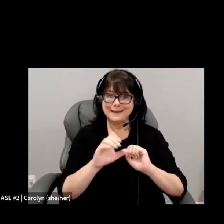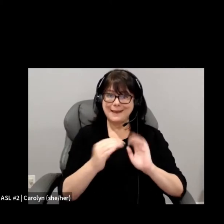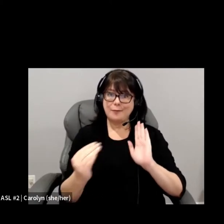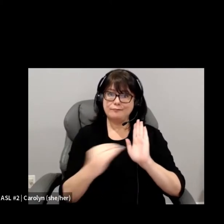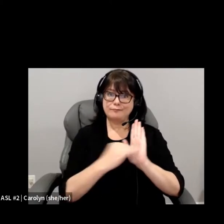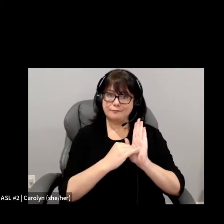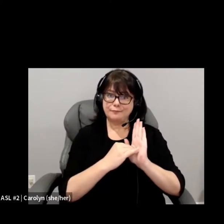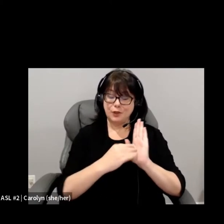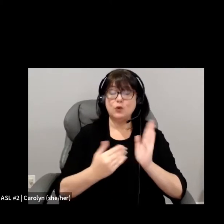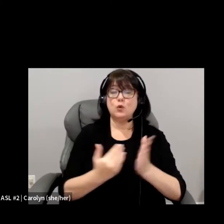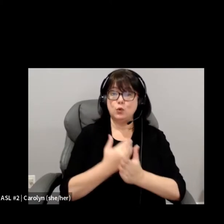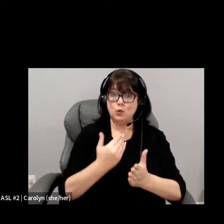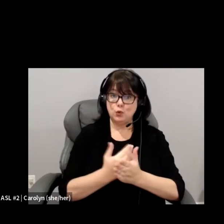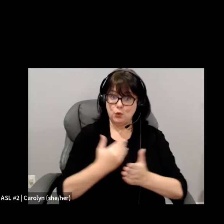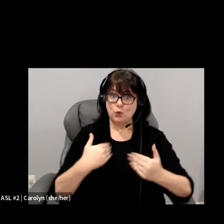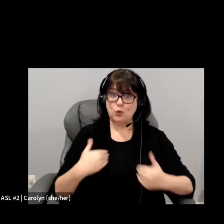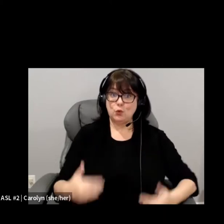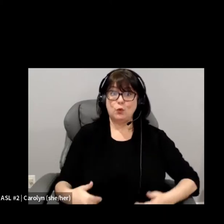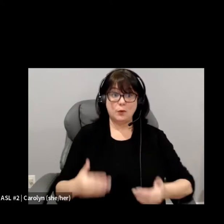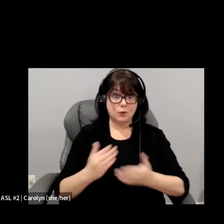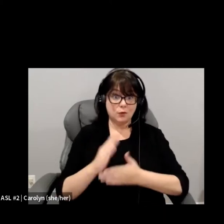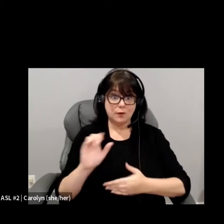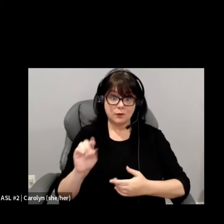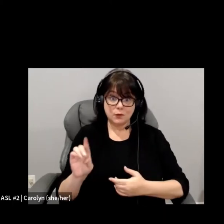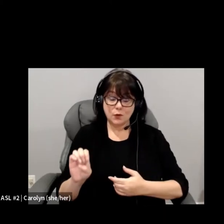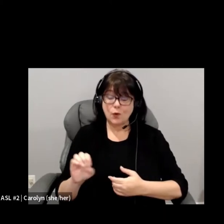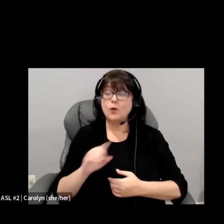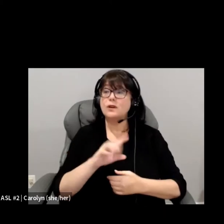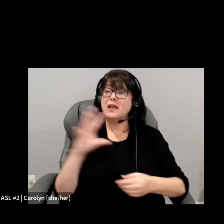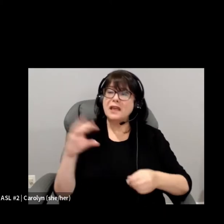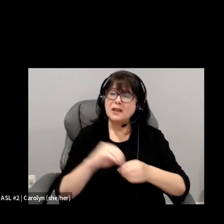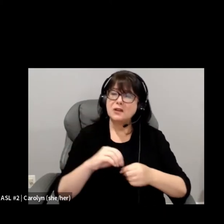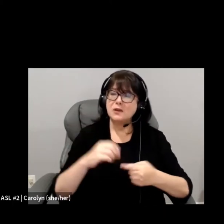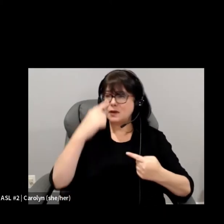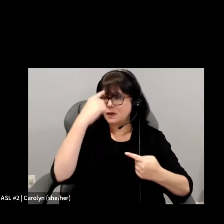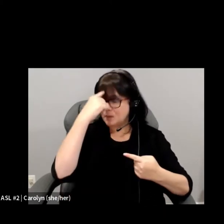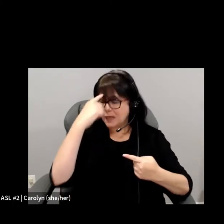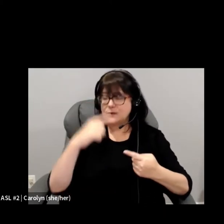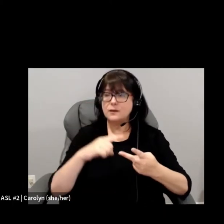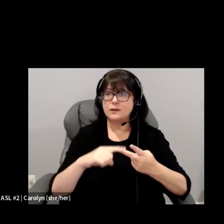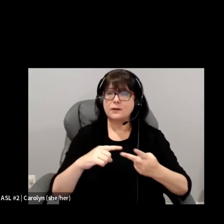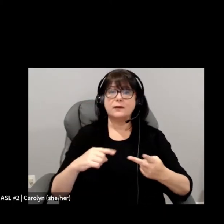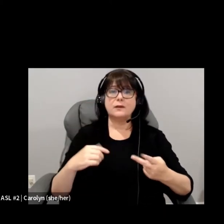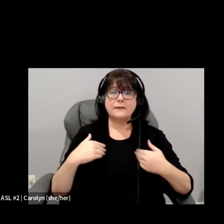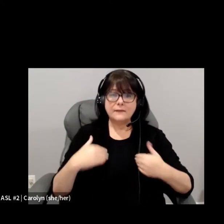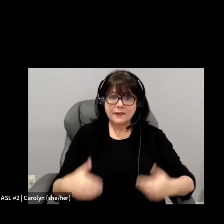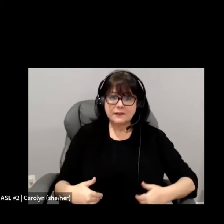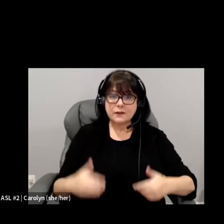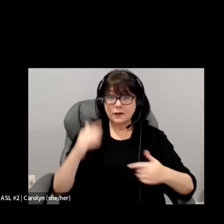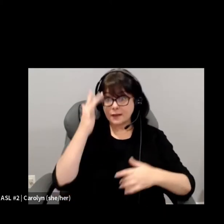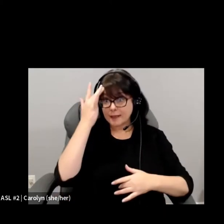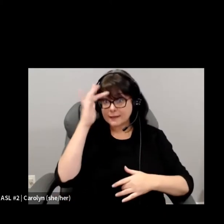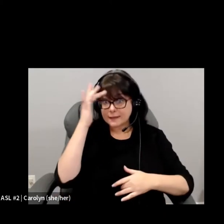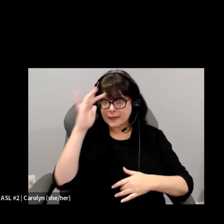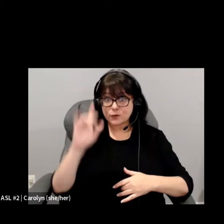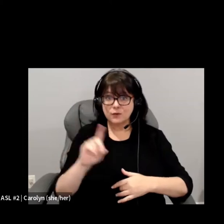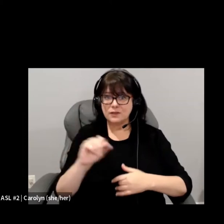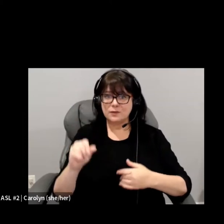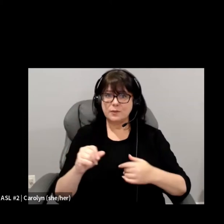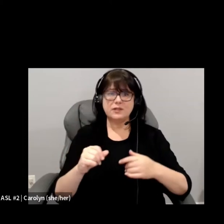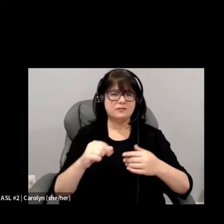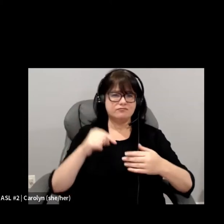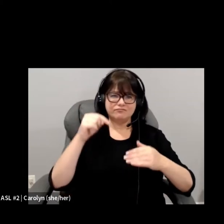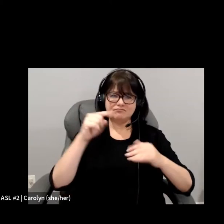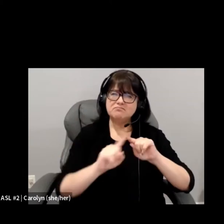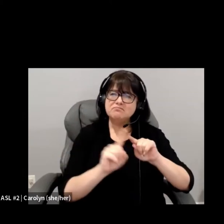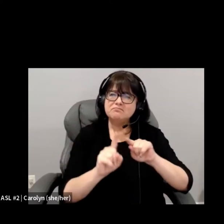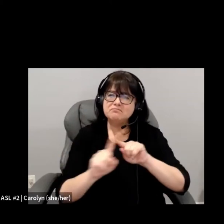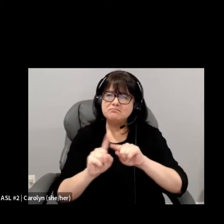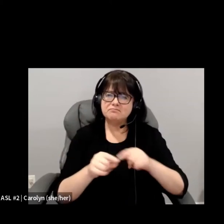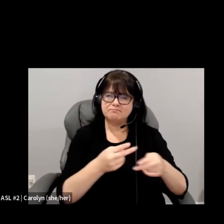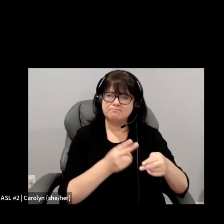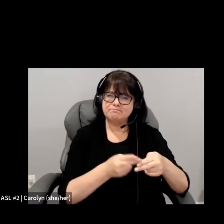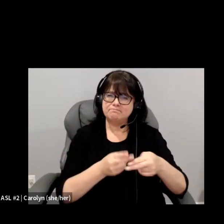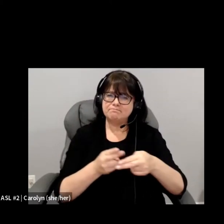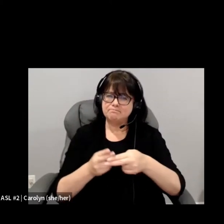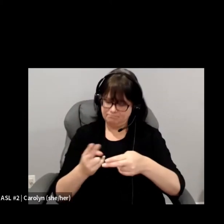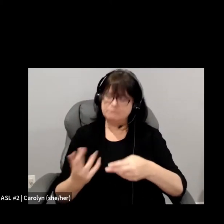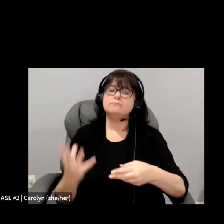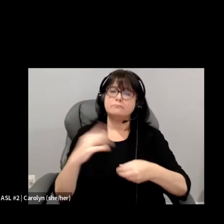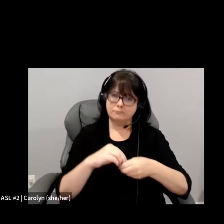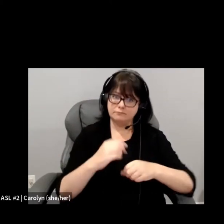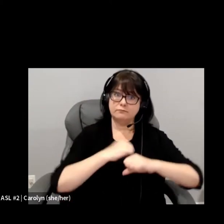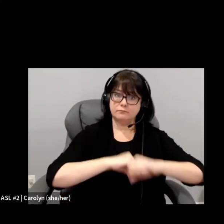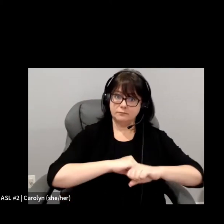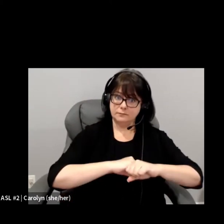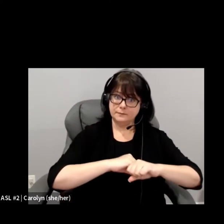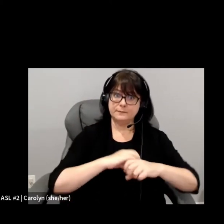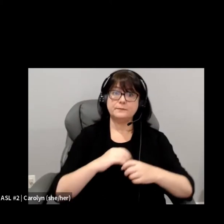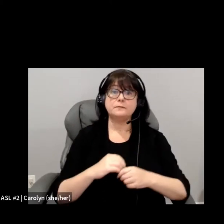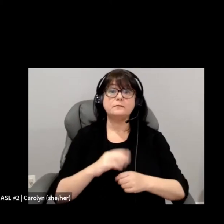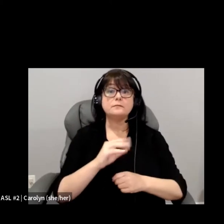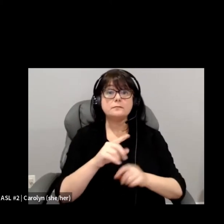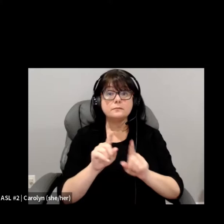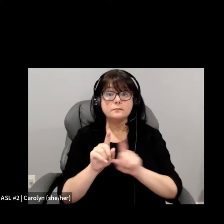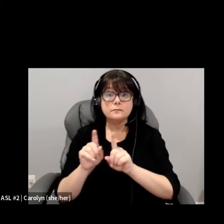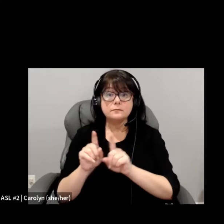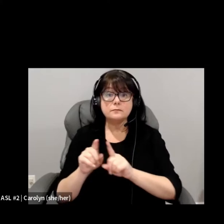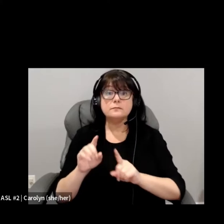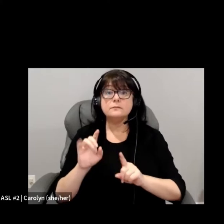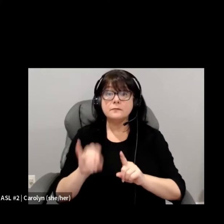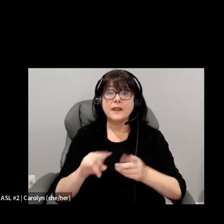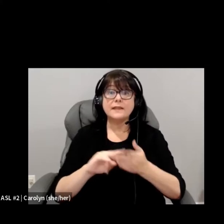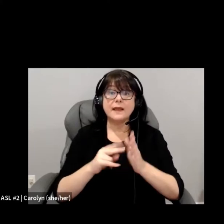IT ENCOMPASSED PHYSICAL, INTELLECTUAL.